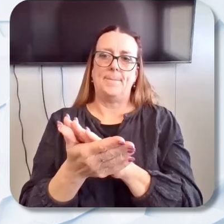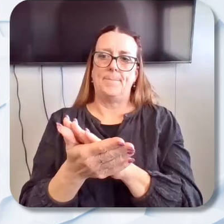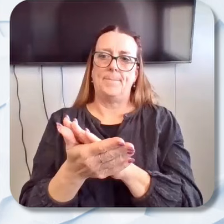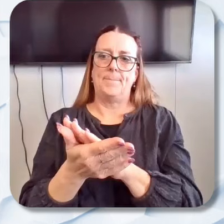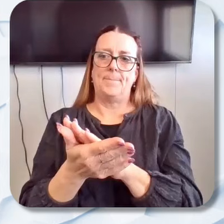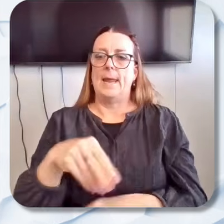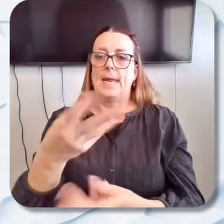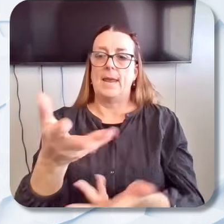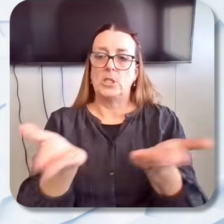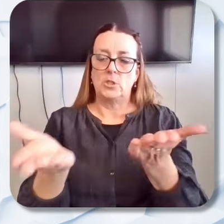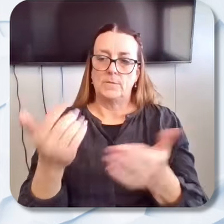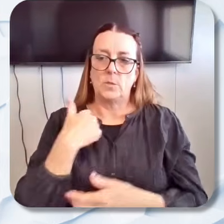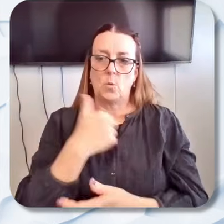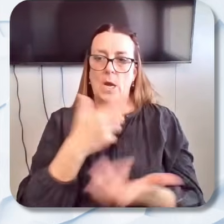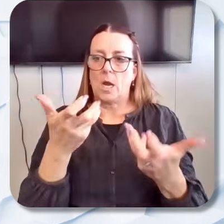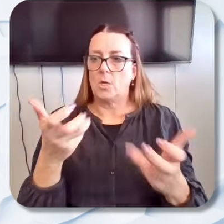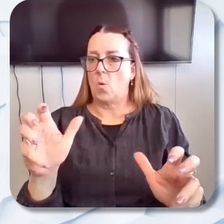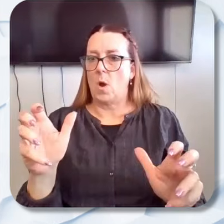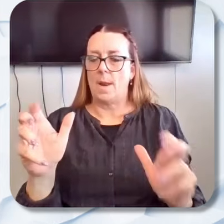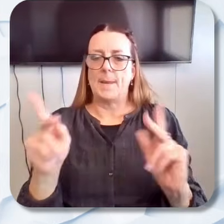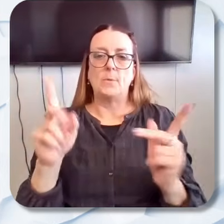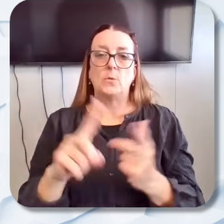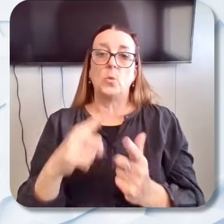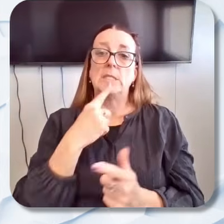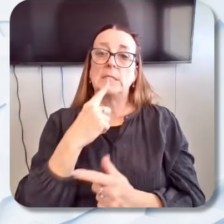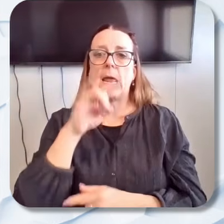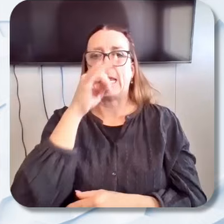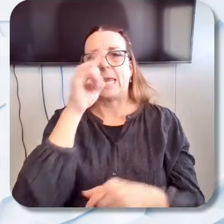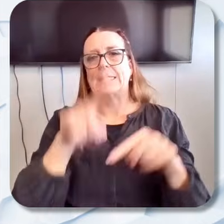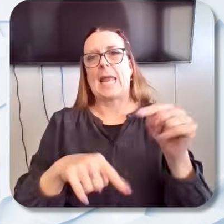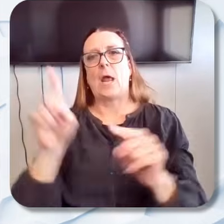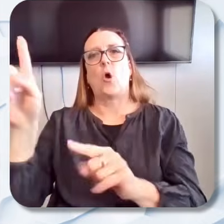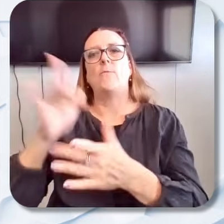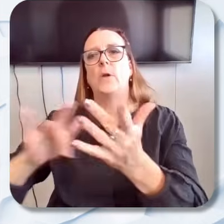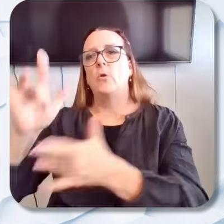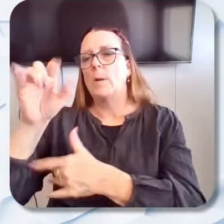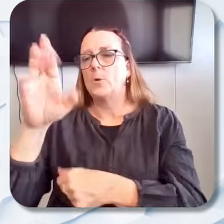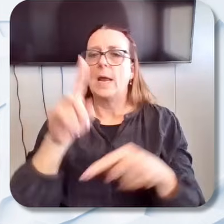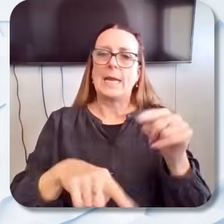services. We don't want people to say kids can't go on field trips or go to school dances or go